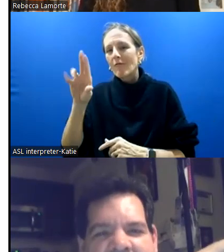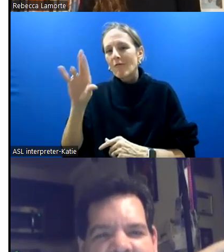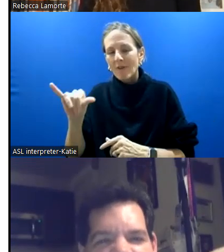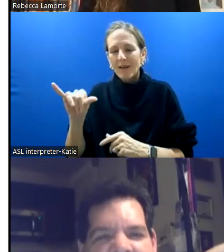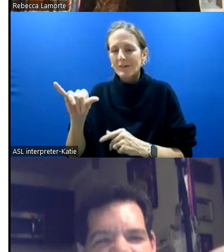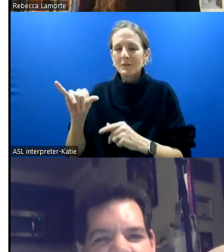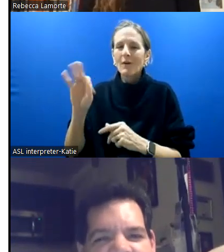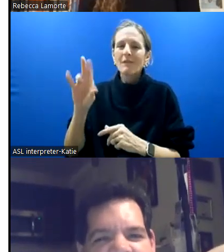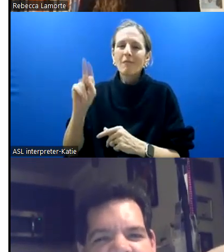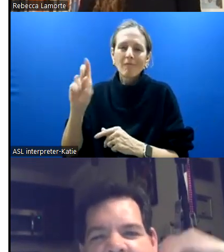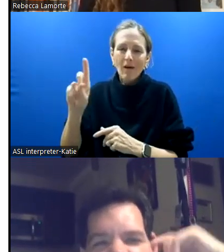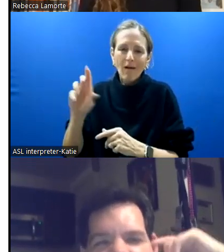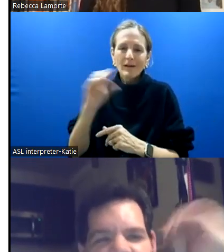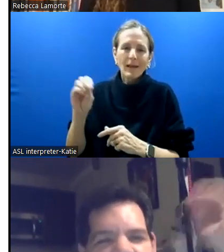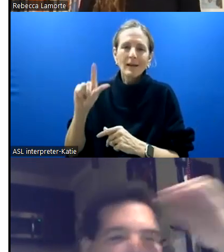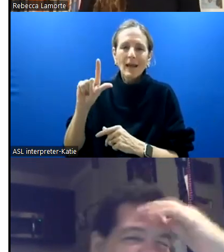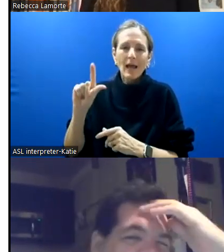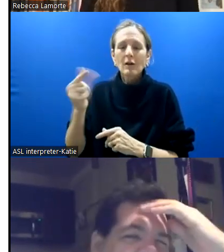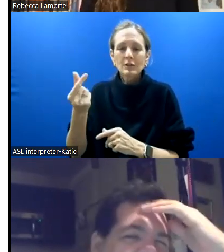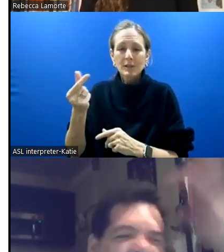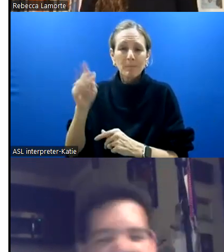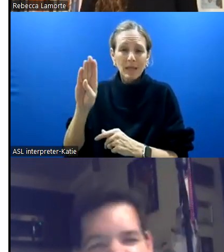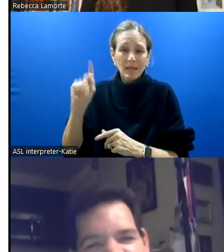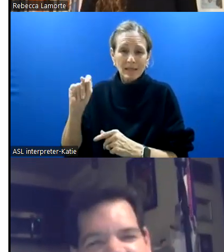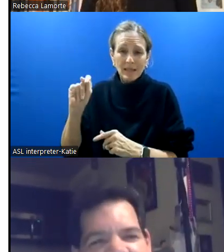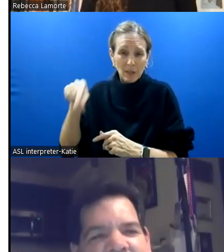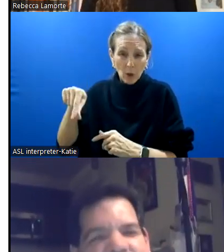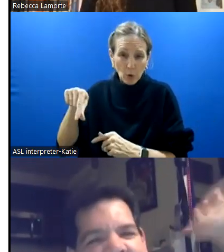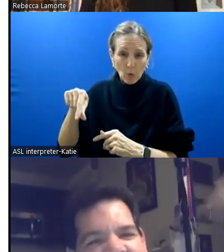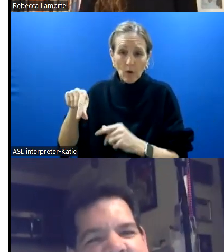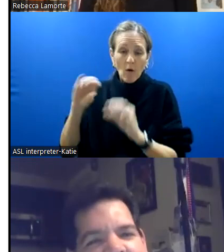the LGBTQ organization, on how not to always concentrate